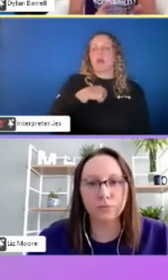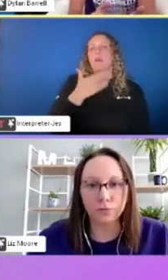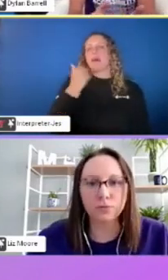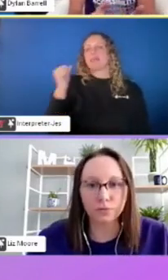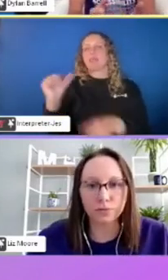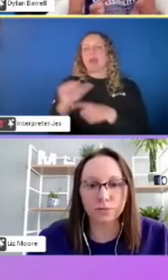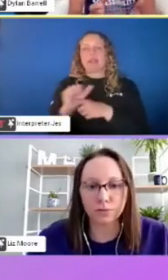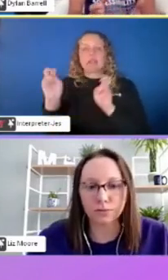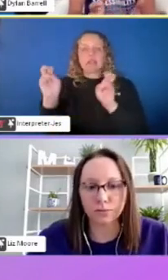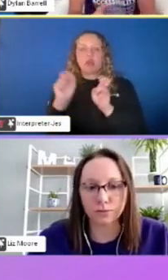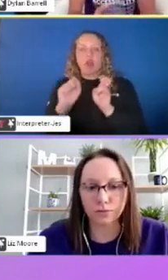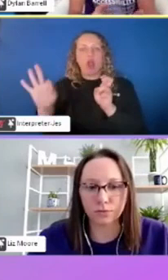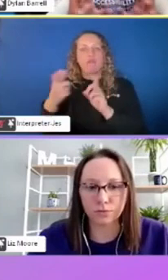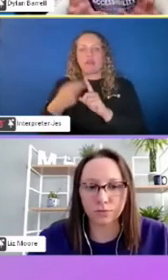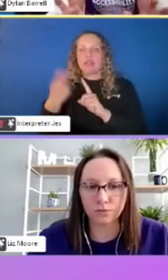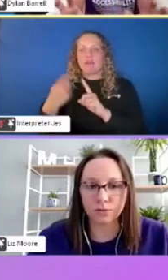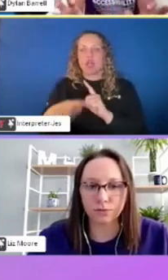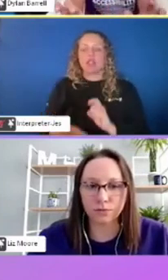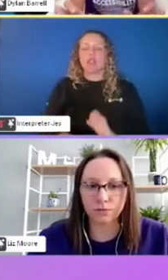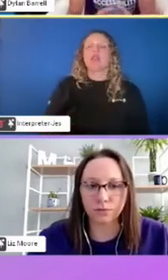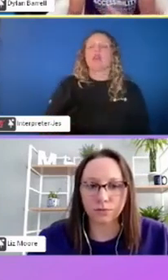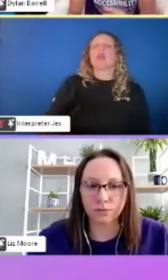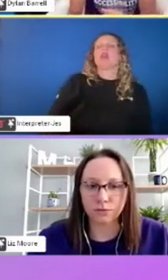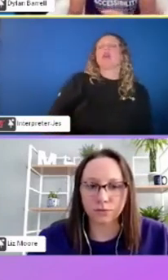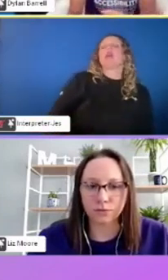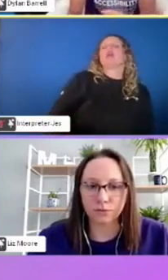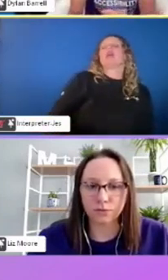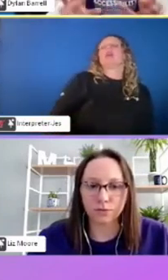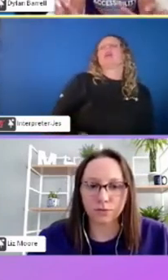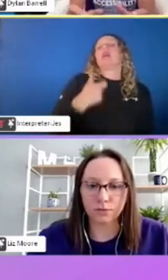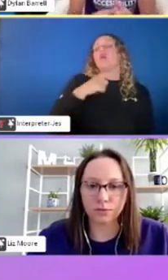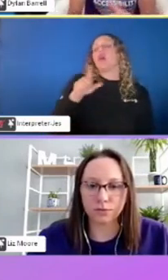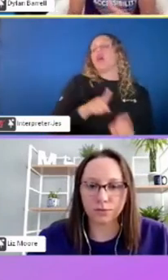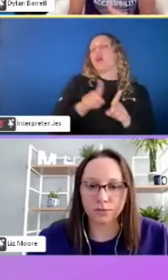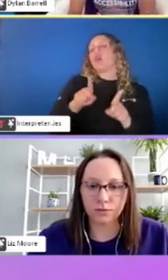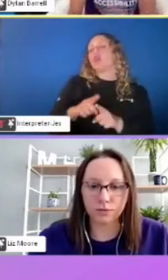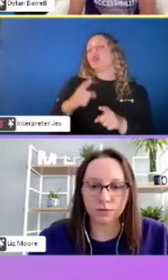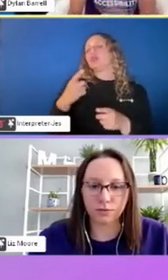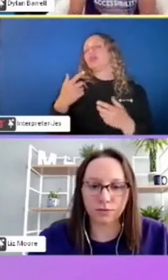and we turn what we call the needs review issues off by default.